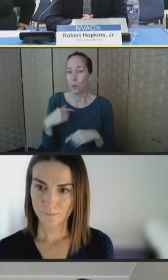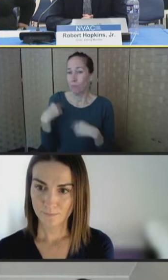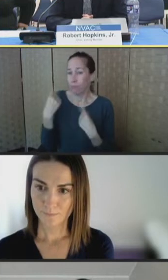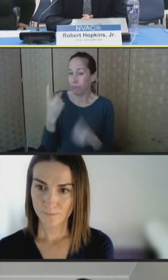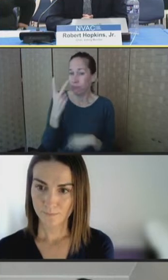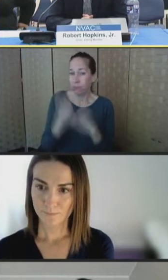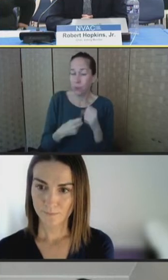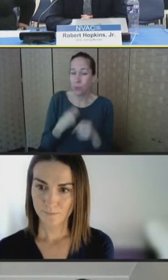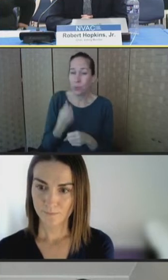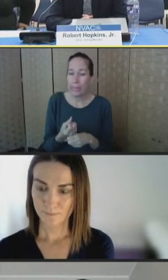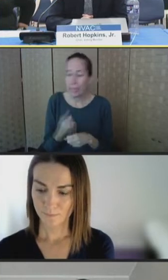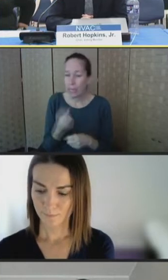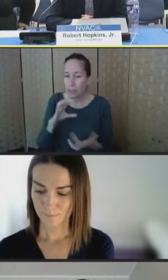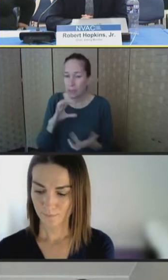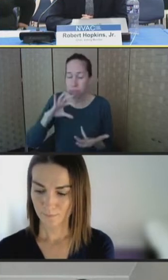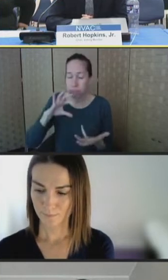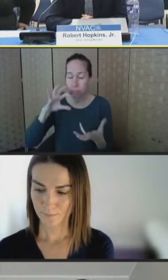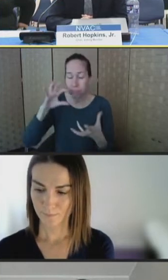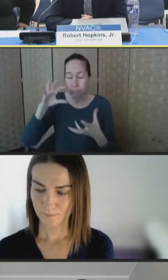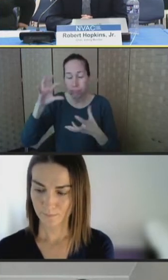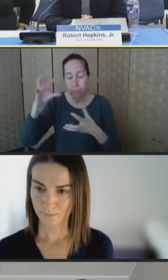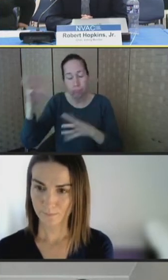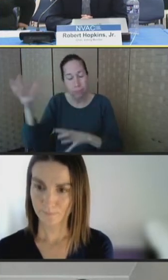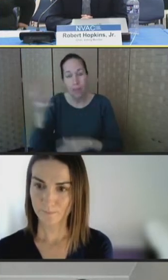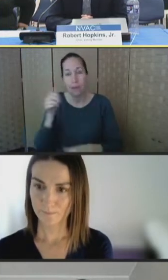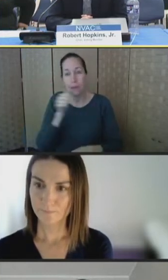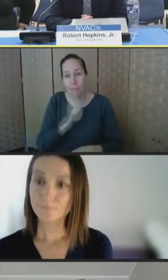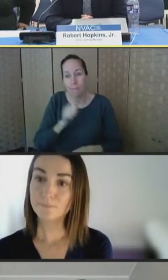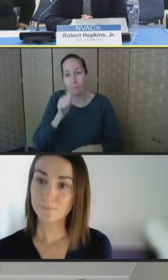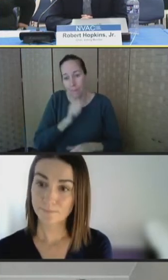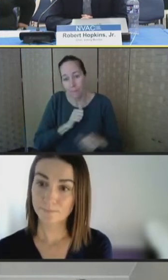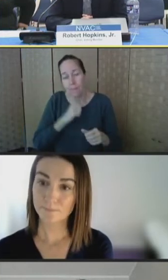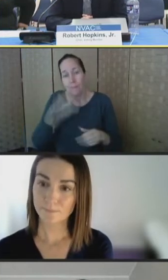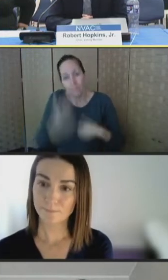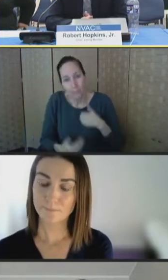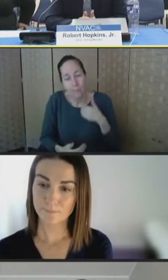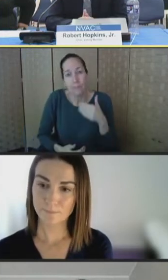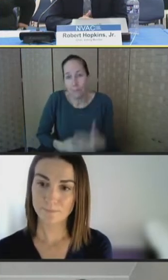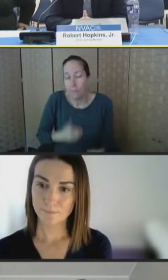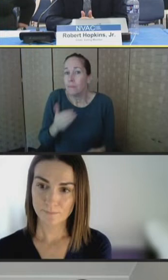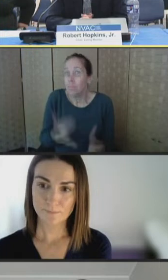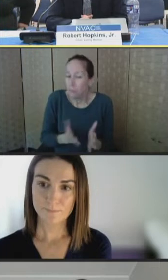And I think about the number of our healthcare workers that we have lost both to the pandemic